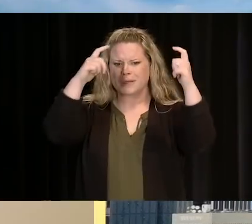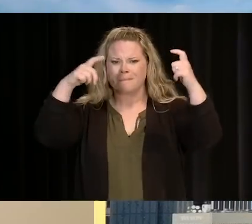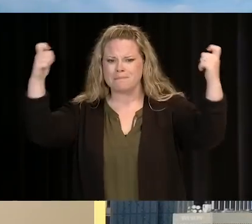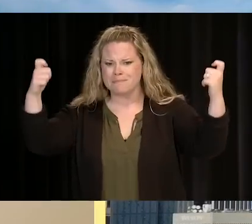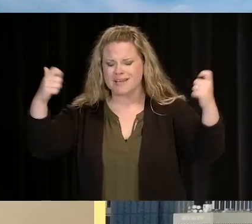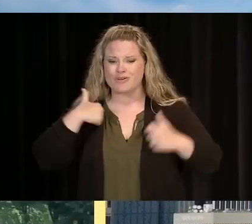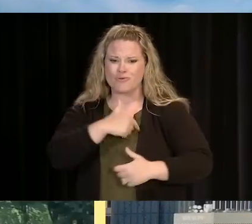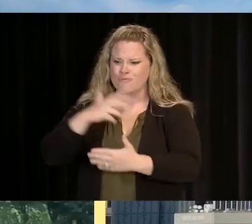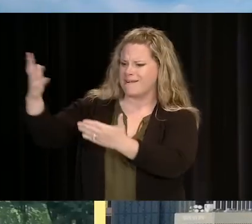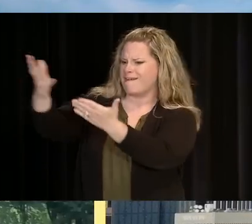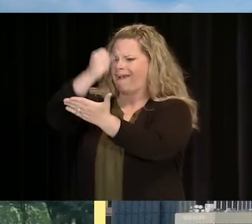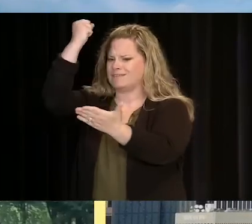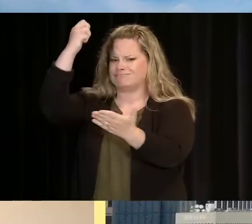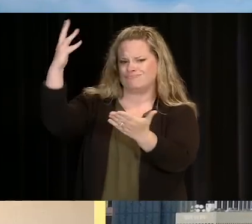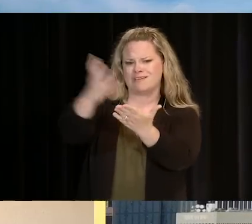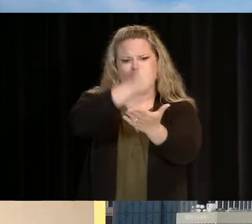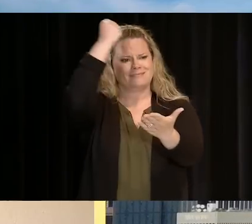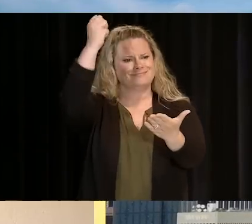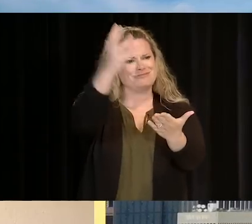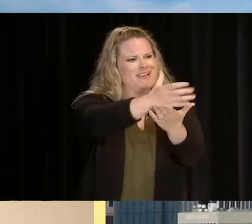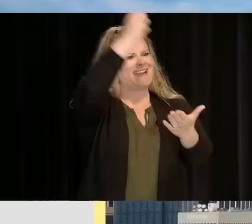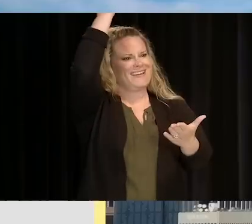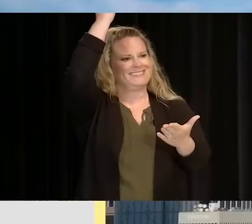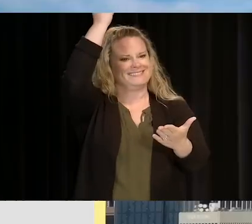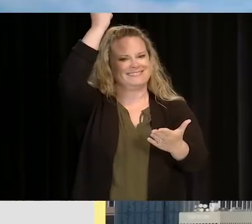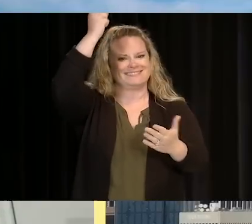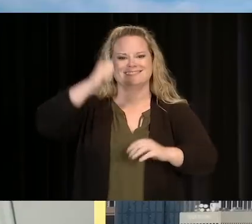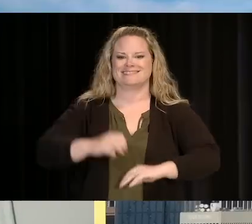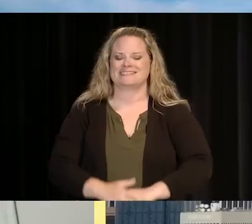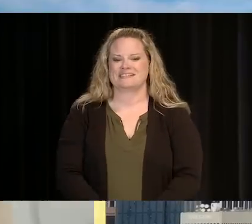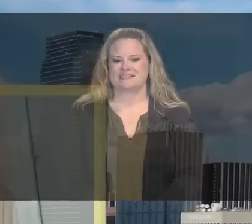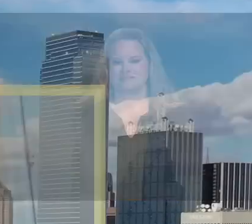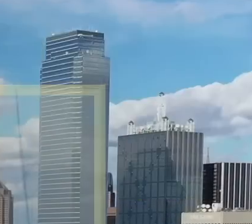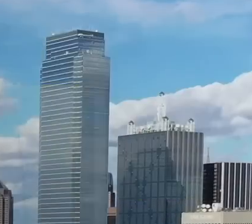DREAM BIG. STAY STRONG. WE'VE GOT THIS.